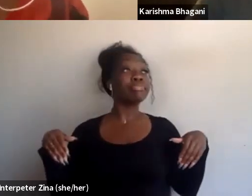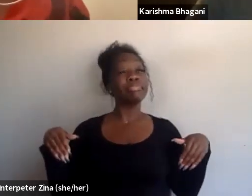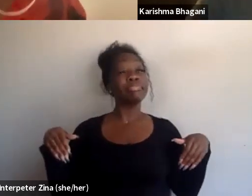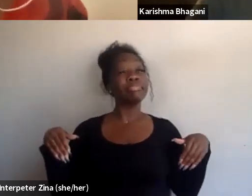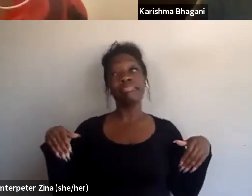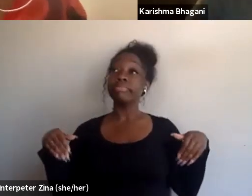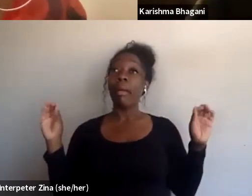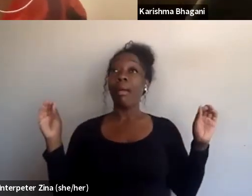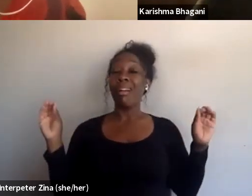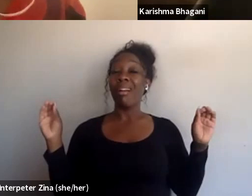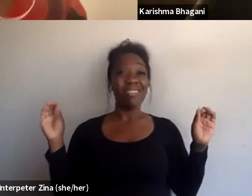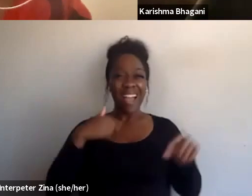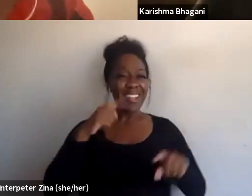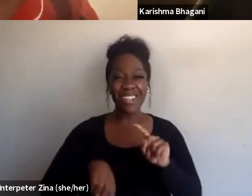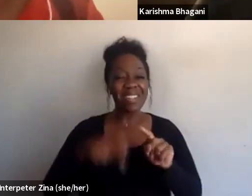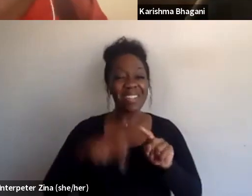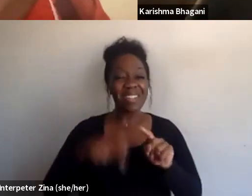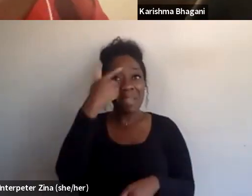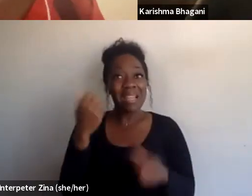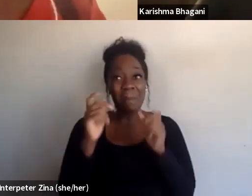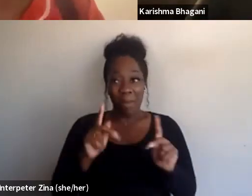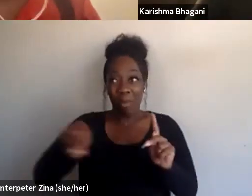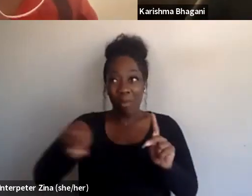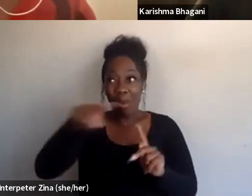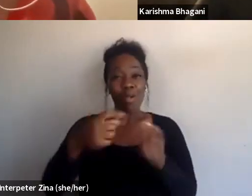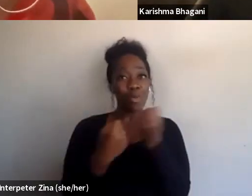who had my back, people didn't know me